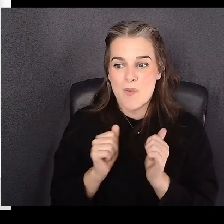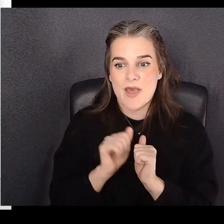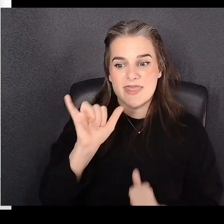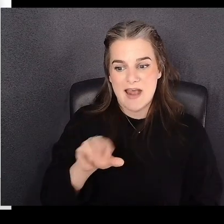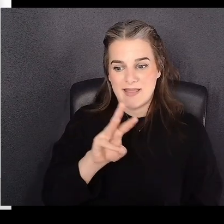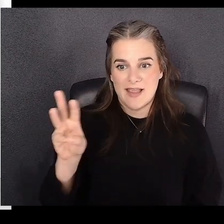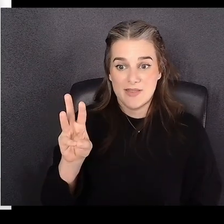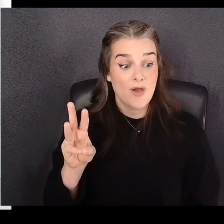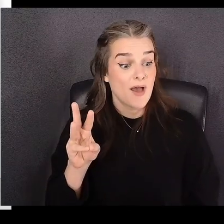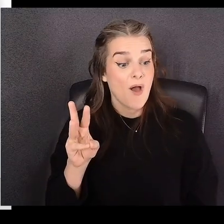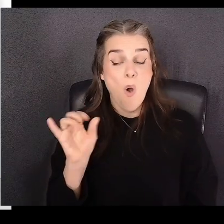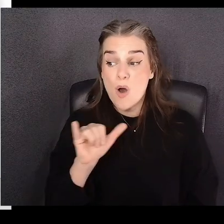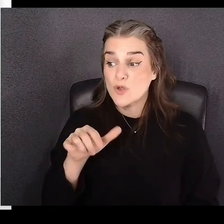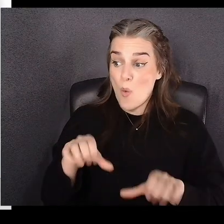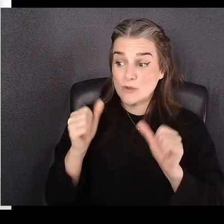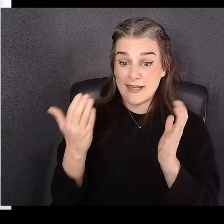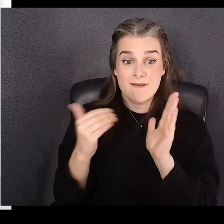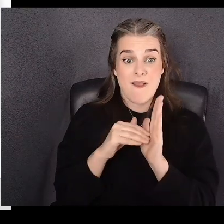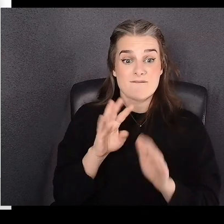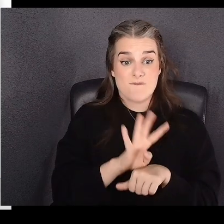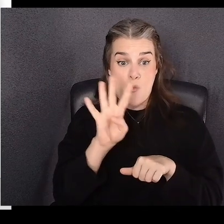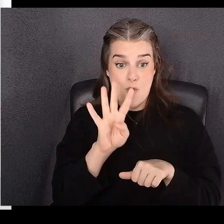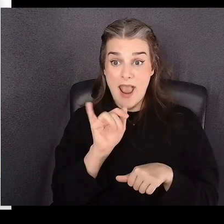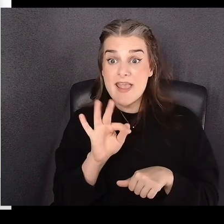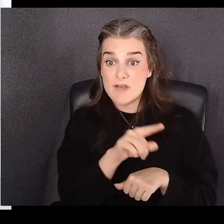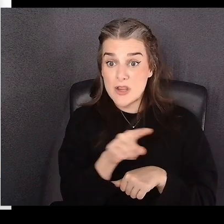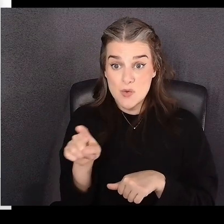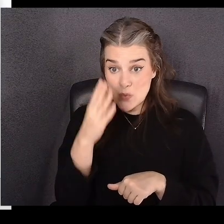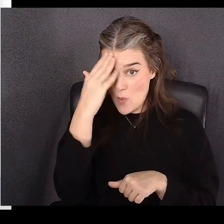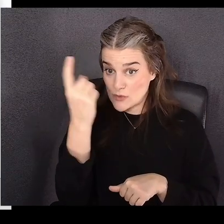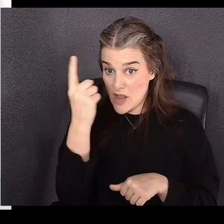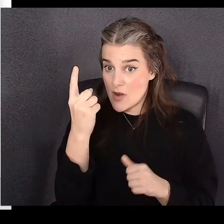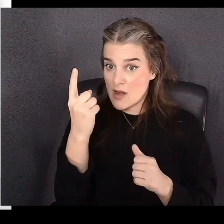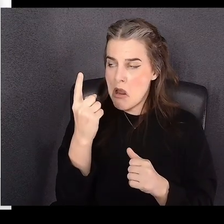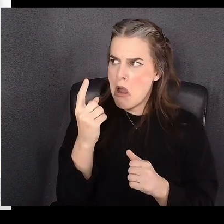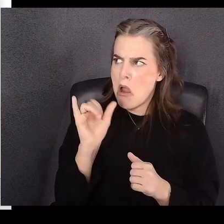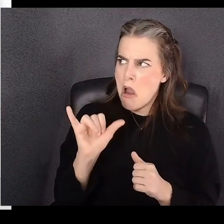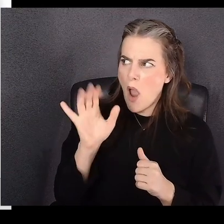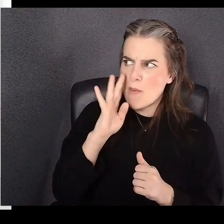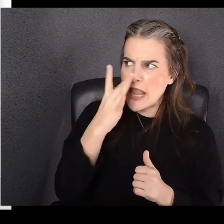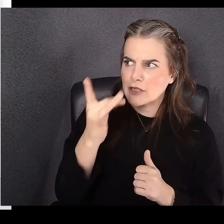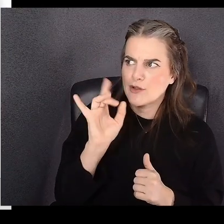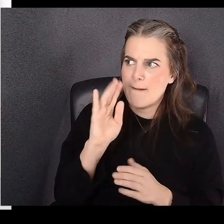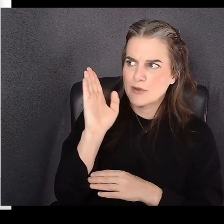So if you know someone that might be interested in hearing this presentation and learning about this topic, you